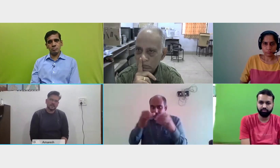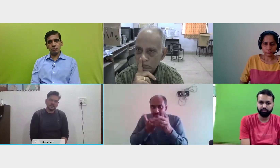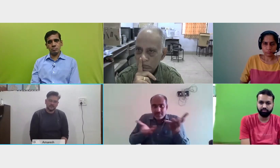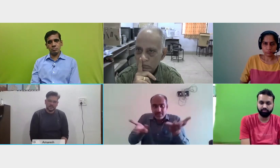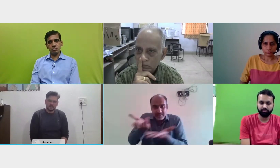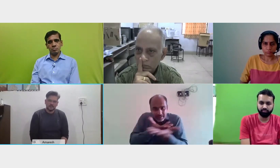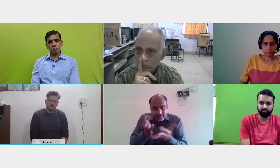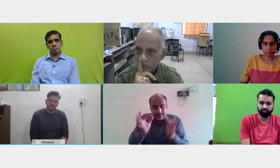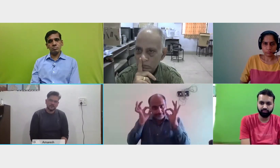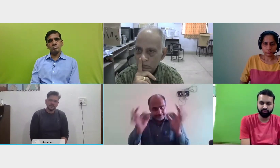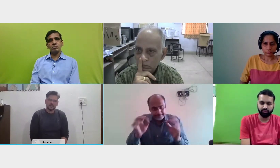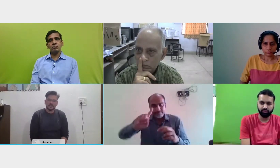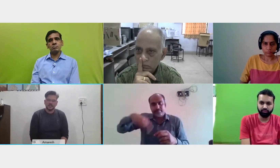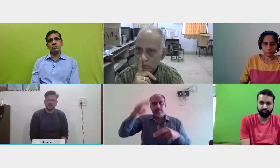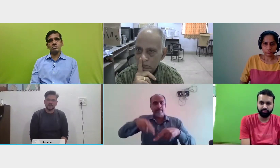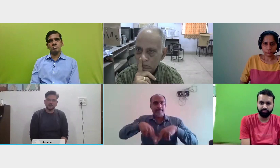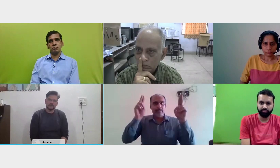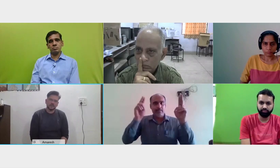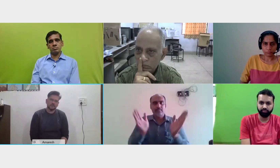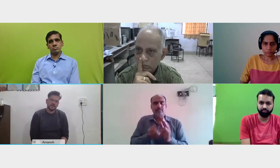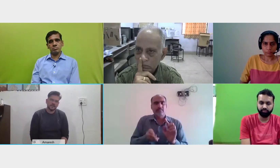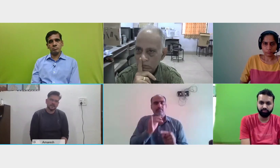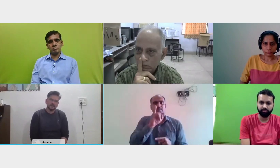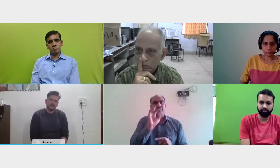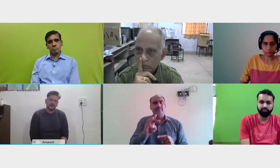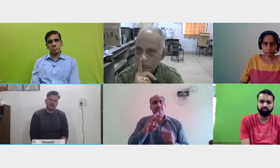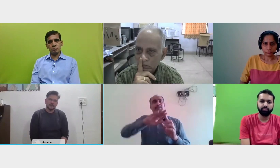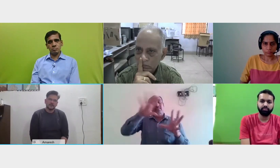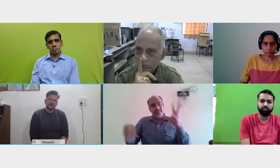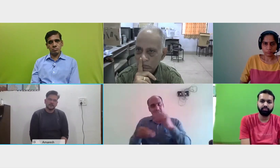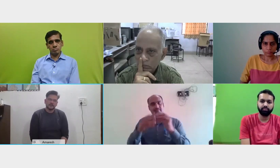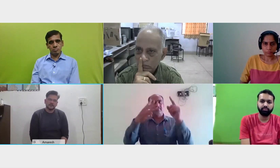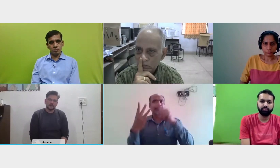sign that and then we had to take videos and again we have a talk show to validate it and